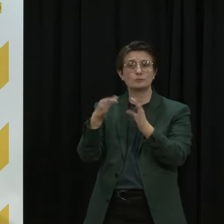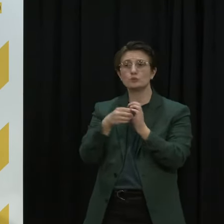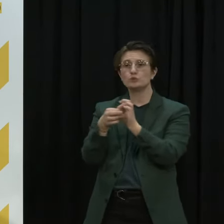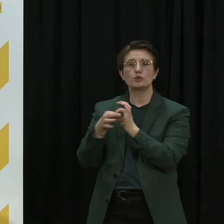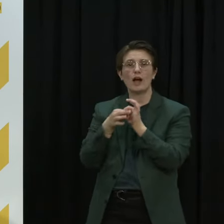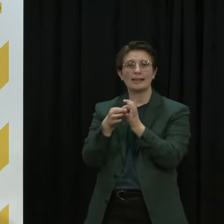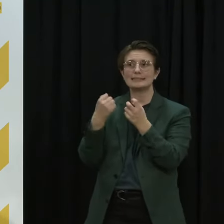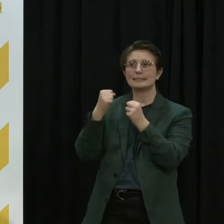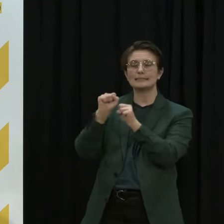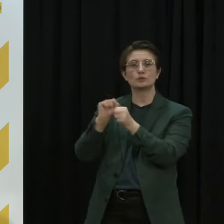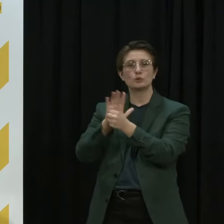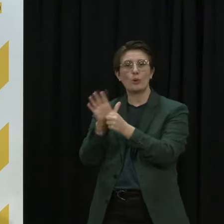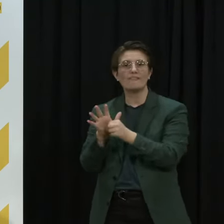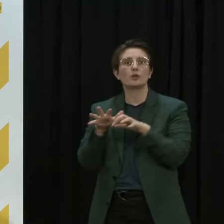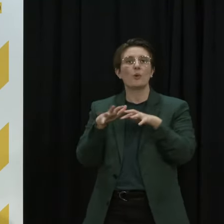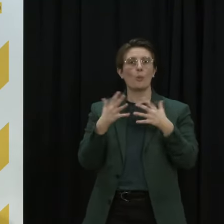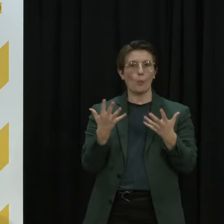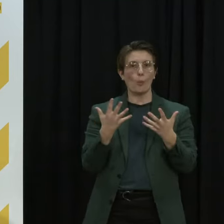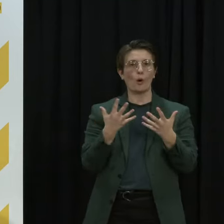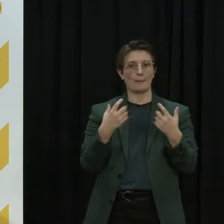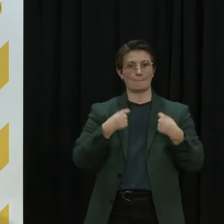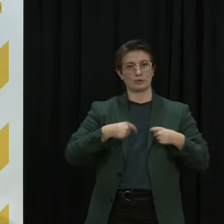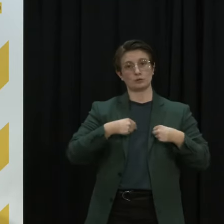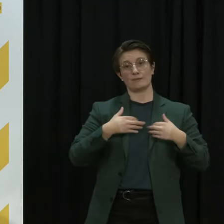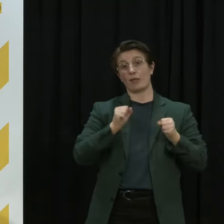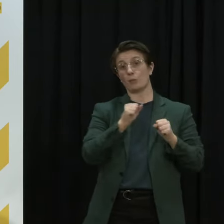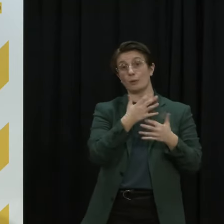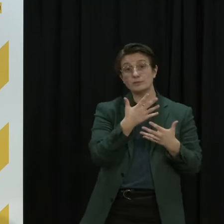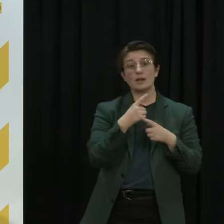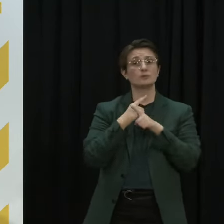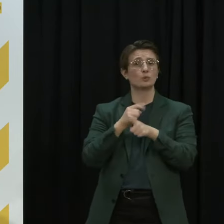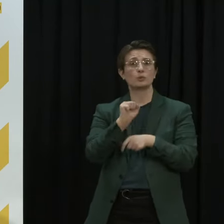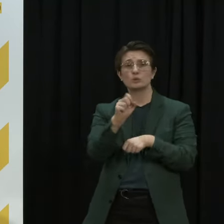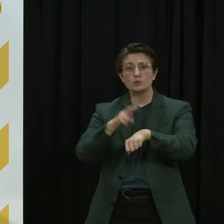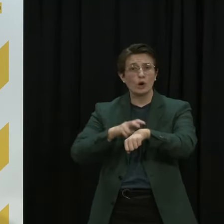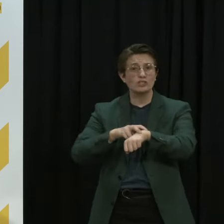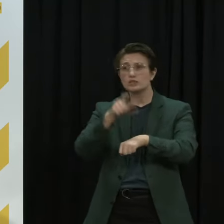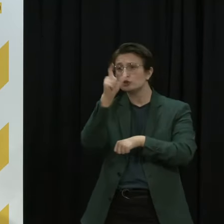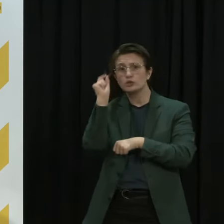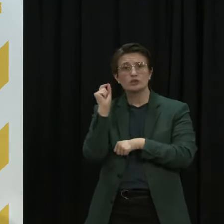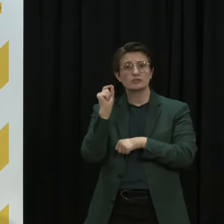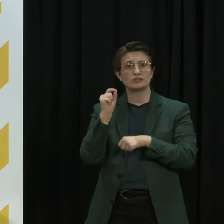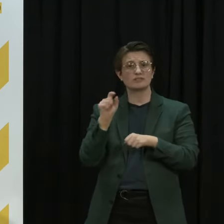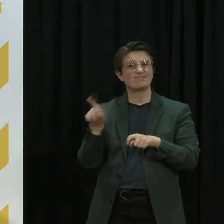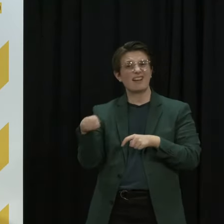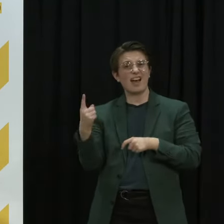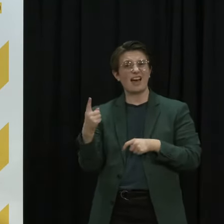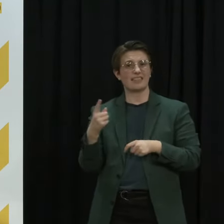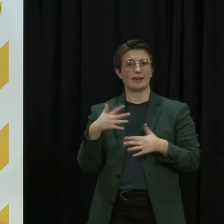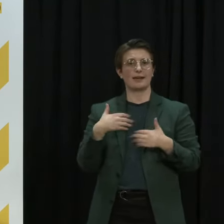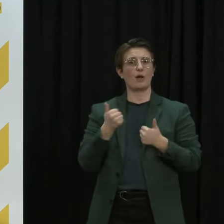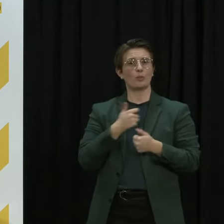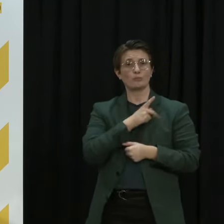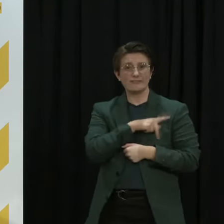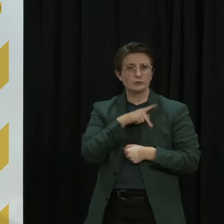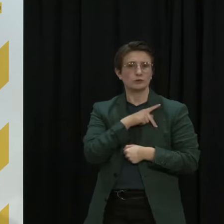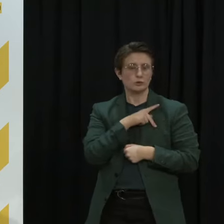own research.